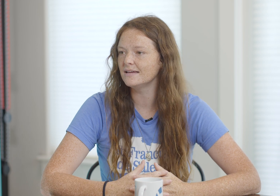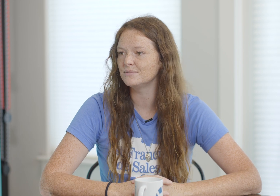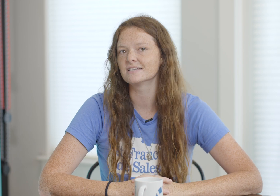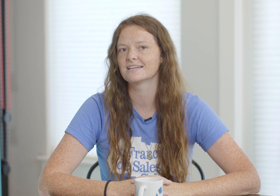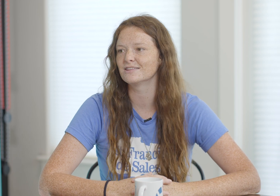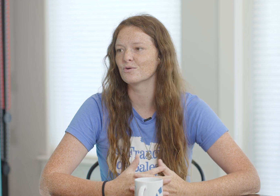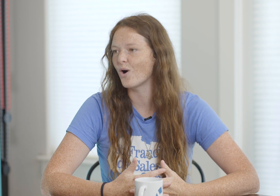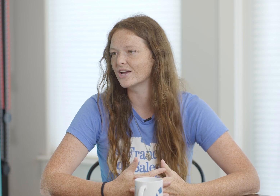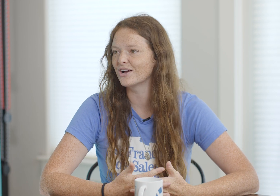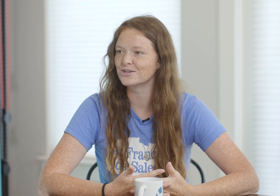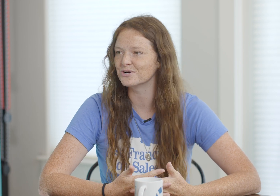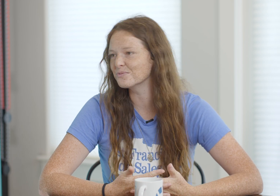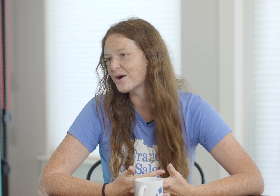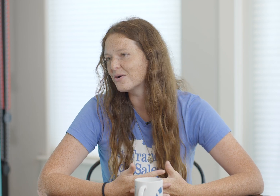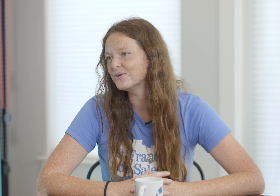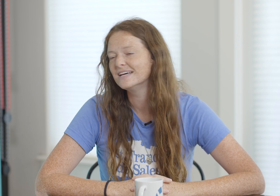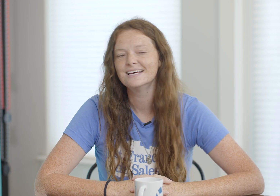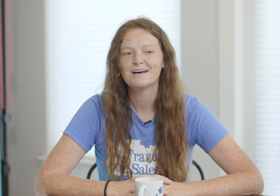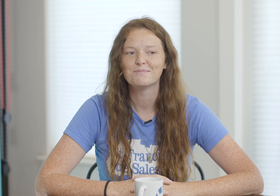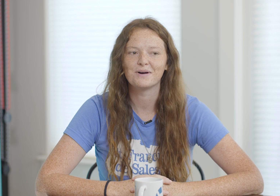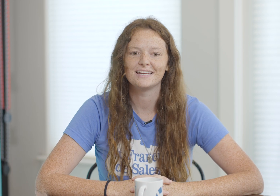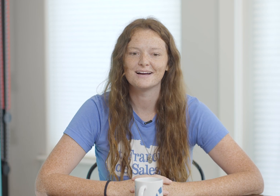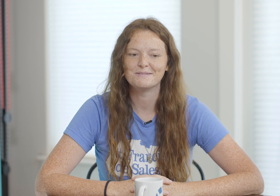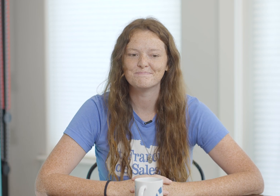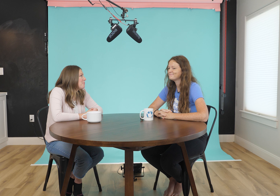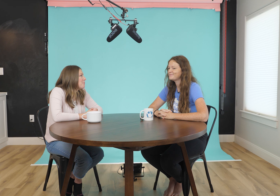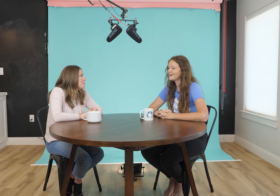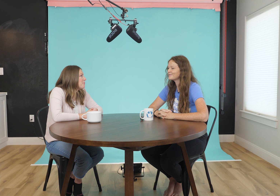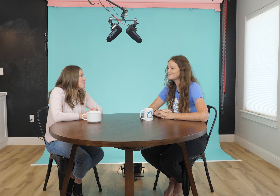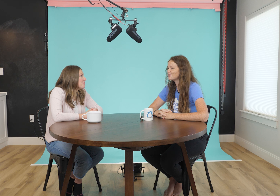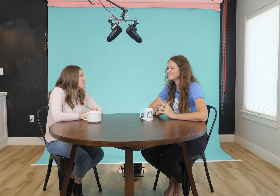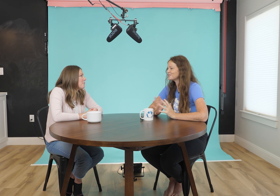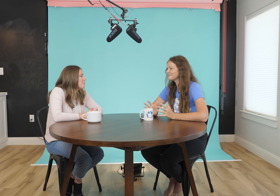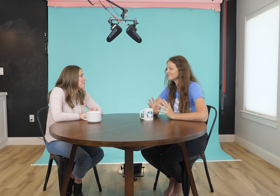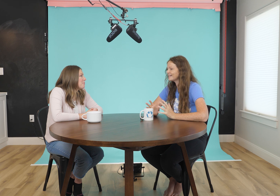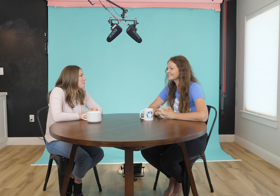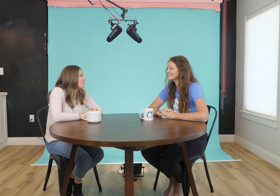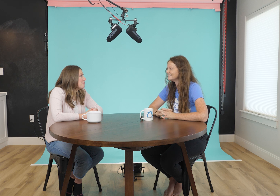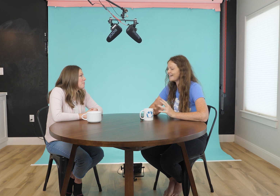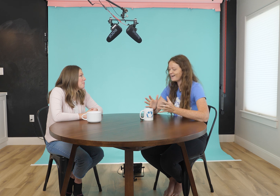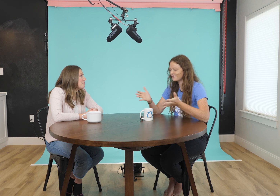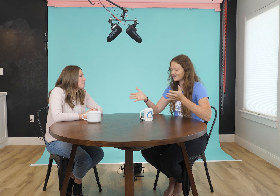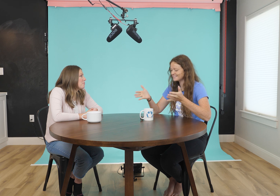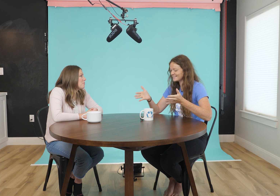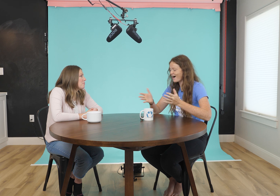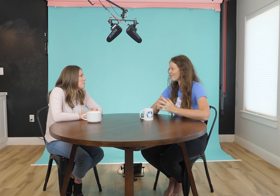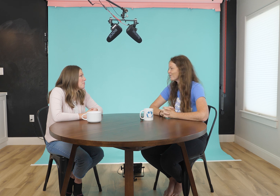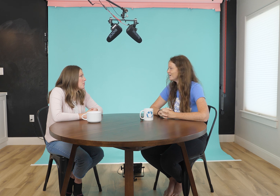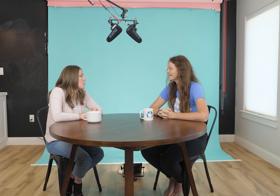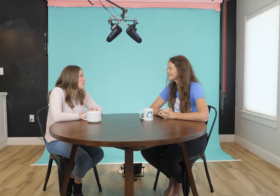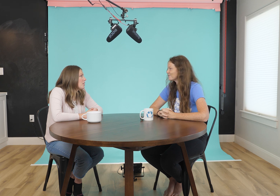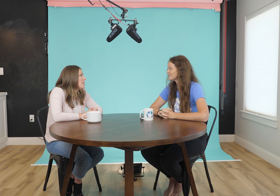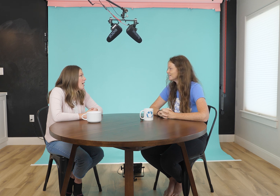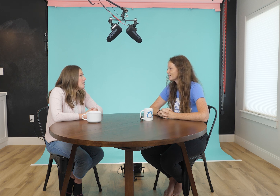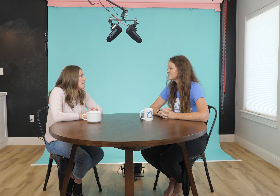because again, they're walking on a dirt road, right? But yeah, that's pretty much it for like a day. That's how our week normally looks.